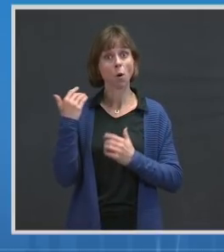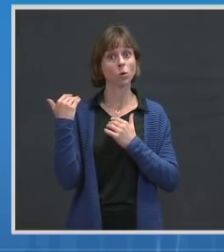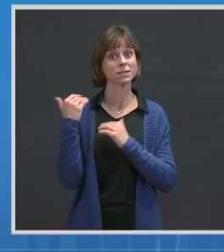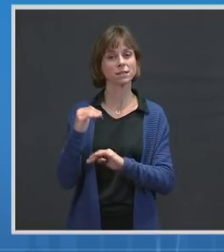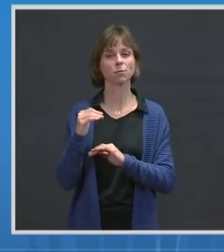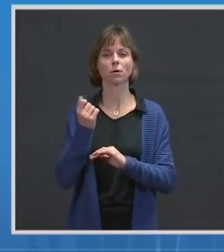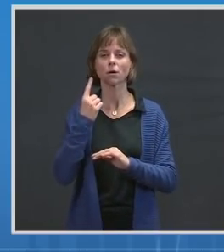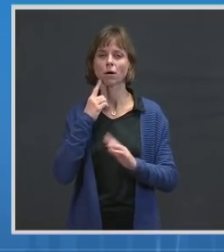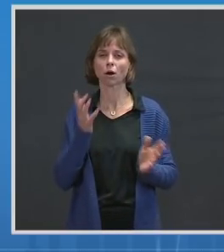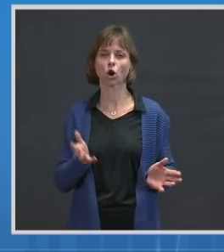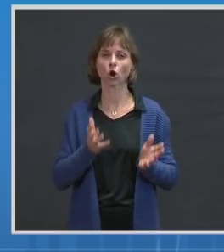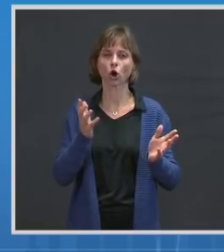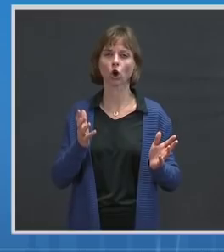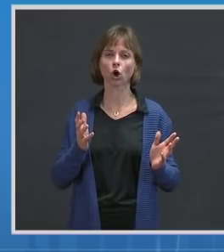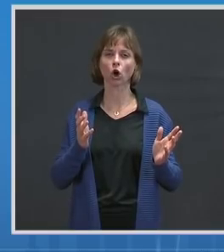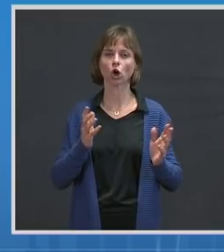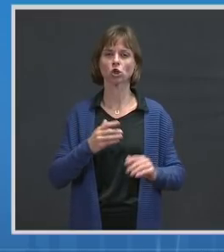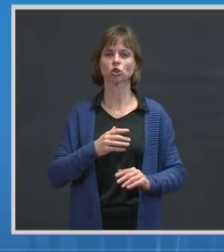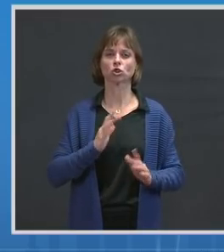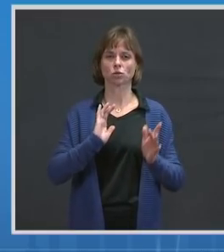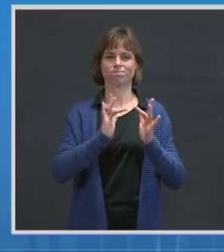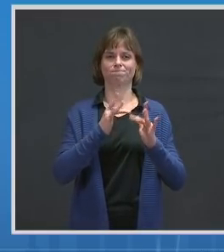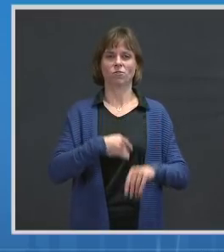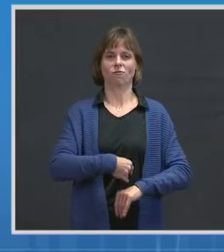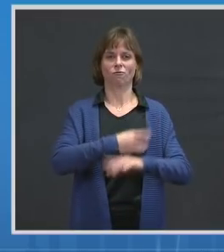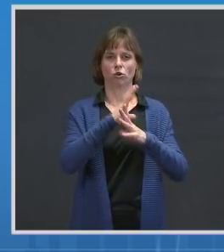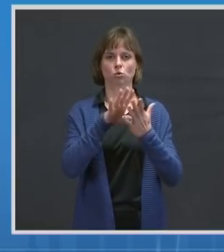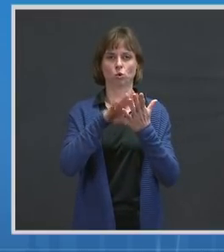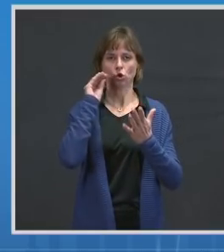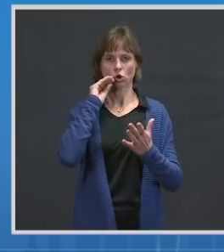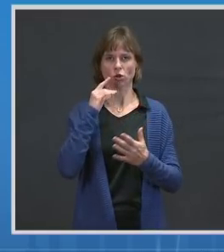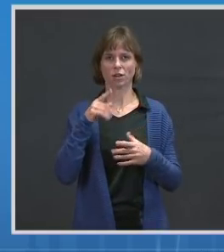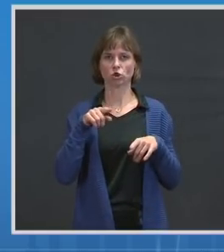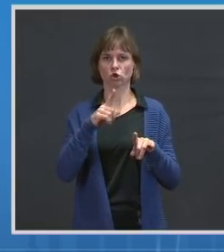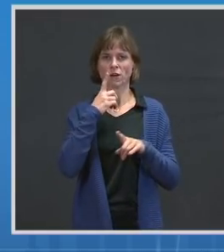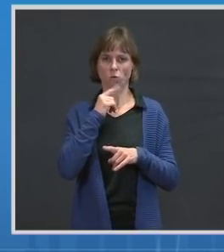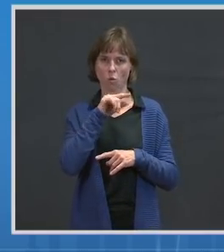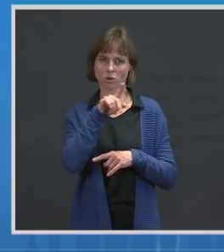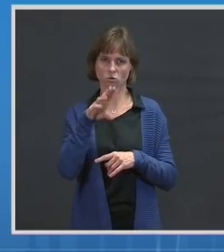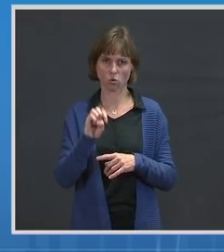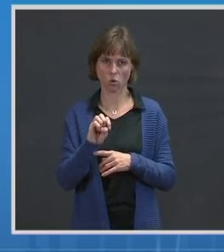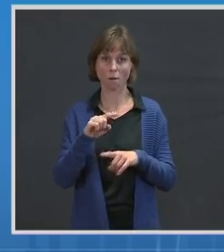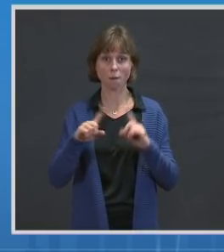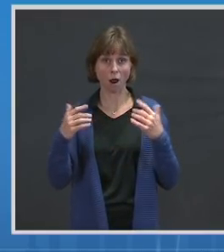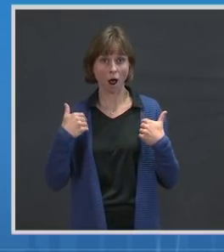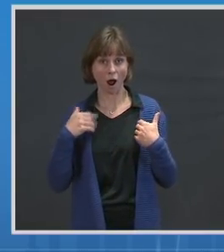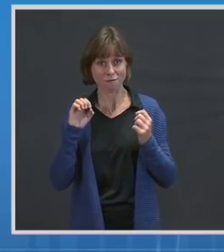when you're in the red zone -- the most community spread -- does have opportunities for high schools to open --